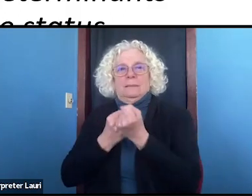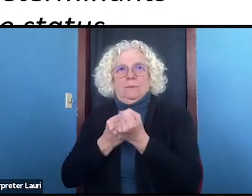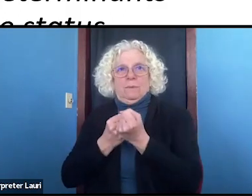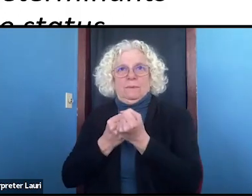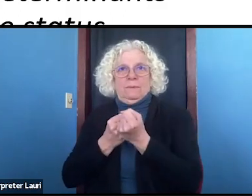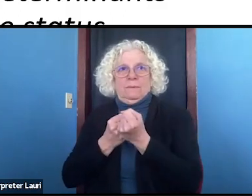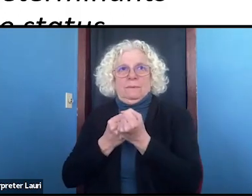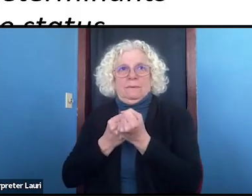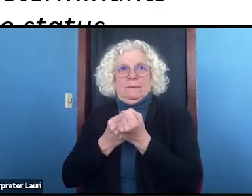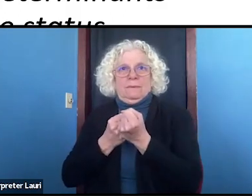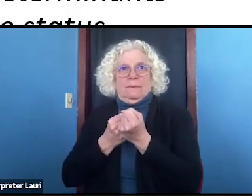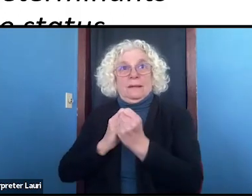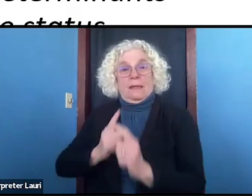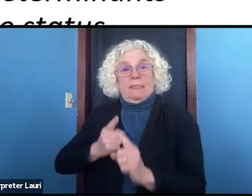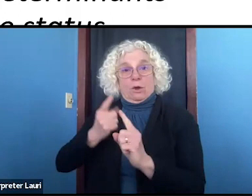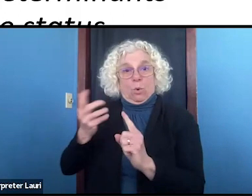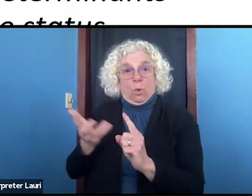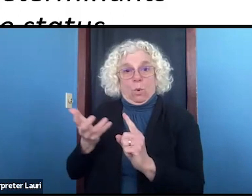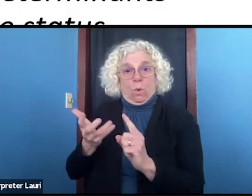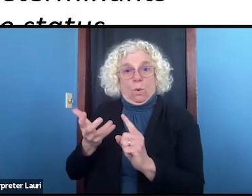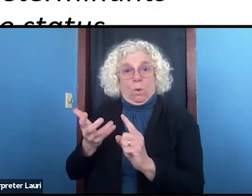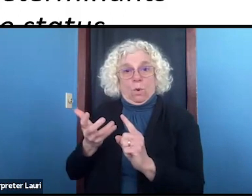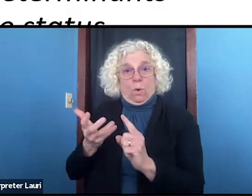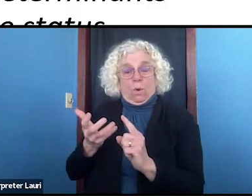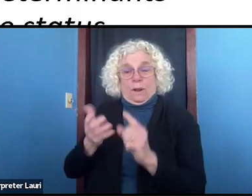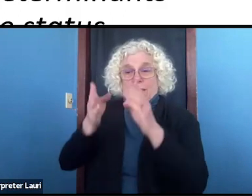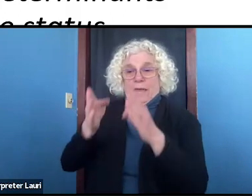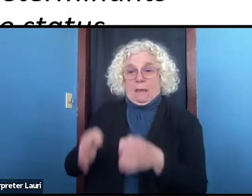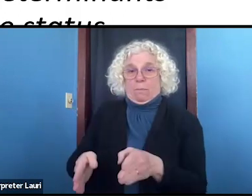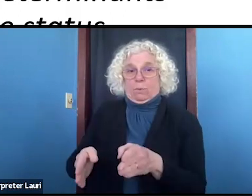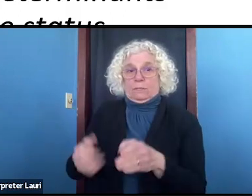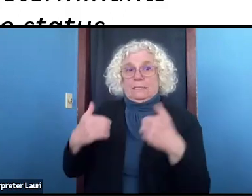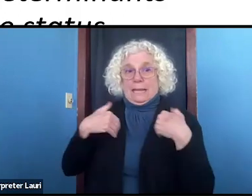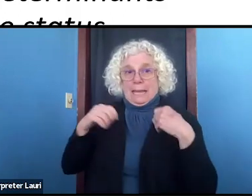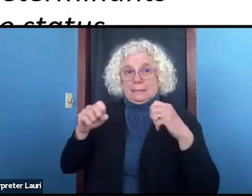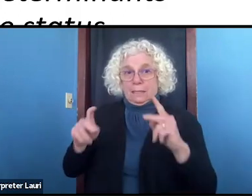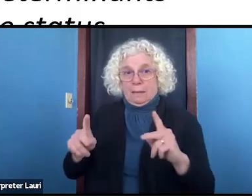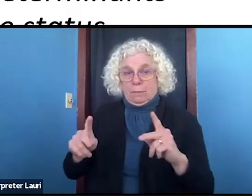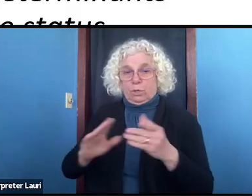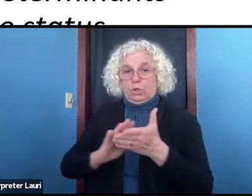with the goal toward ensuring that the person has the opportunity to be as healthy